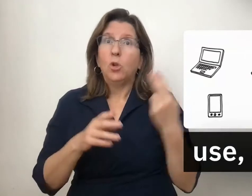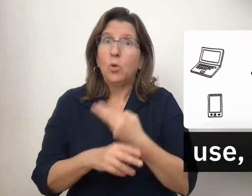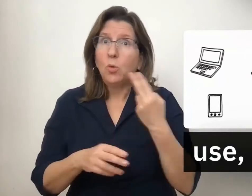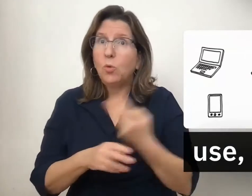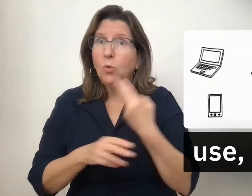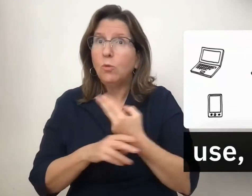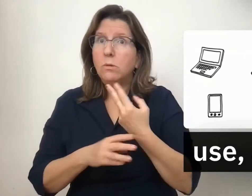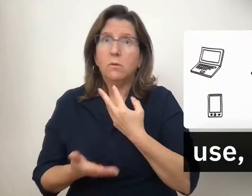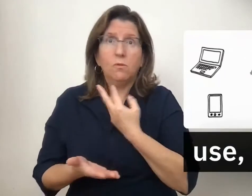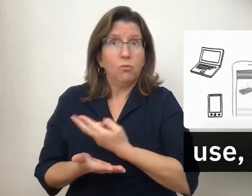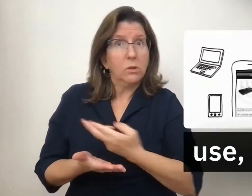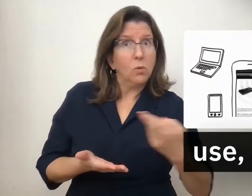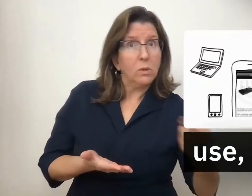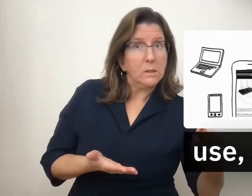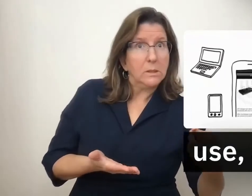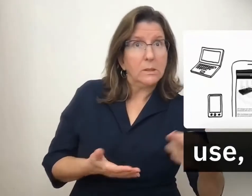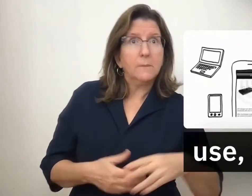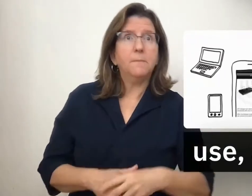How the resources are used . . .